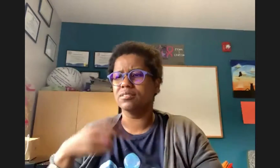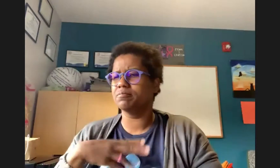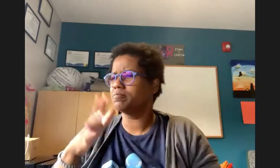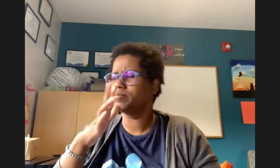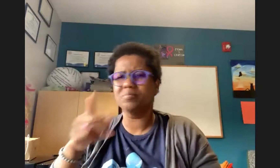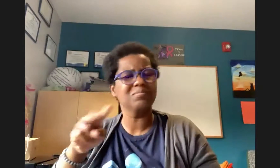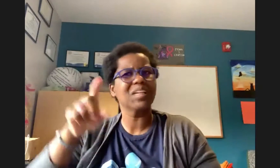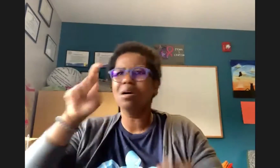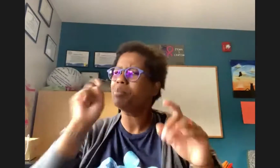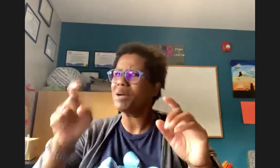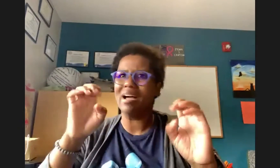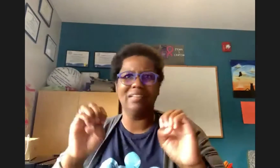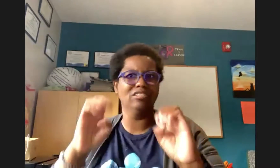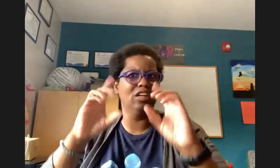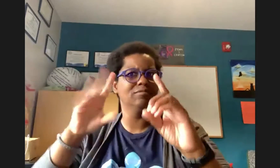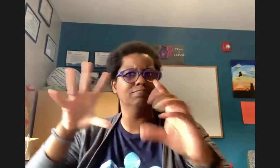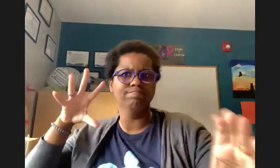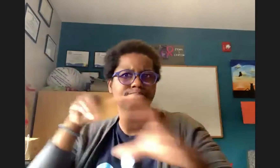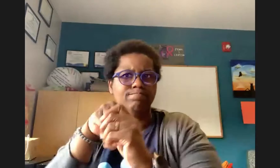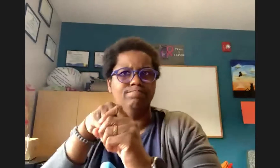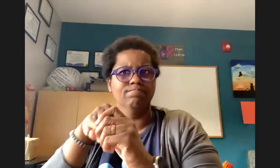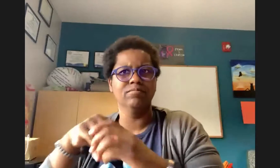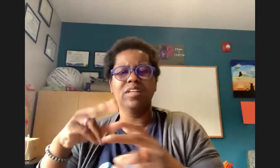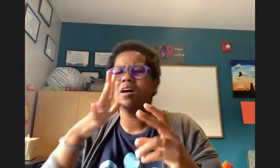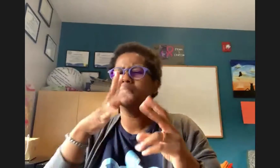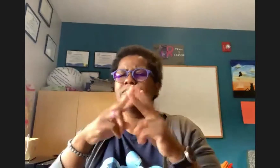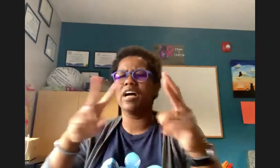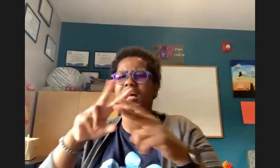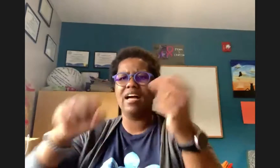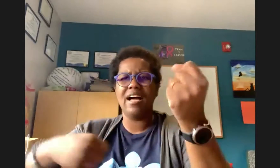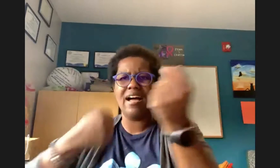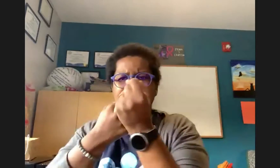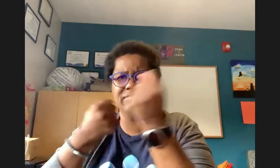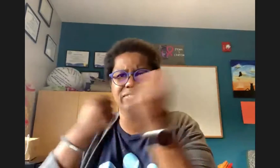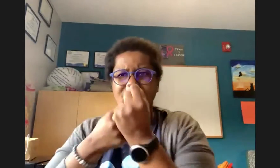A lot of language deprivation. There wasn't enough education included.